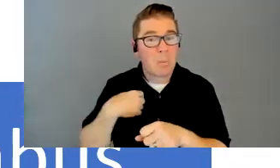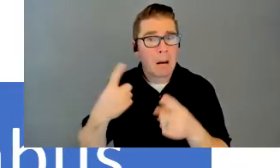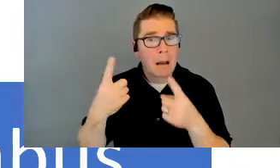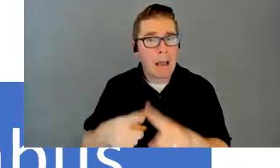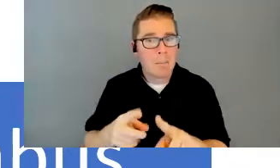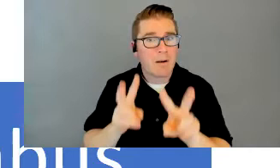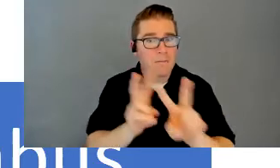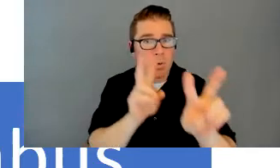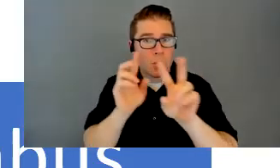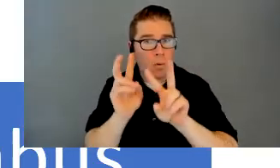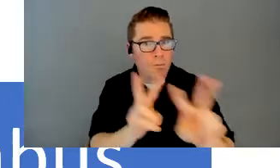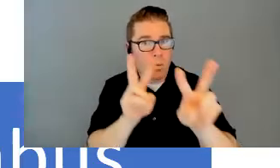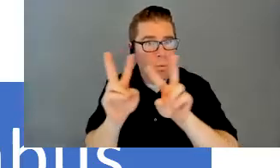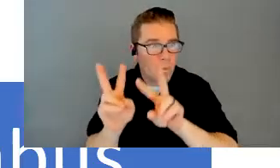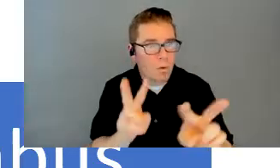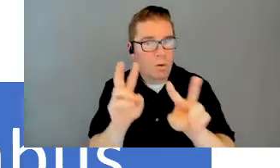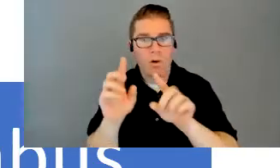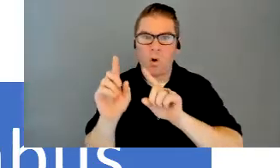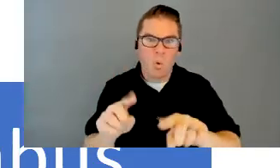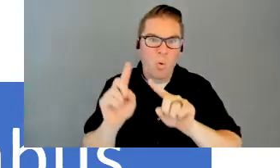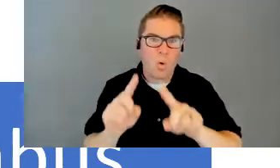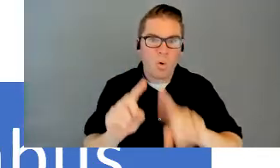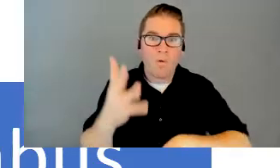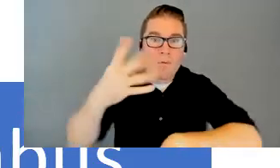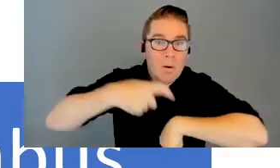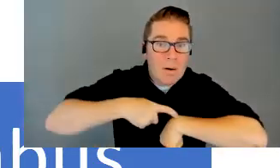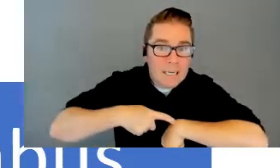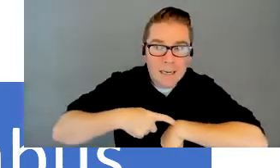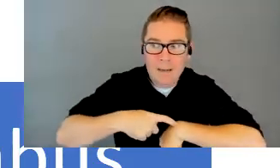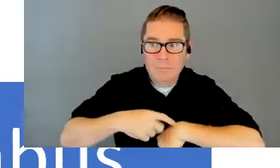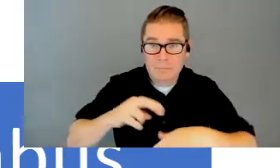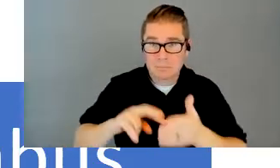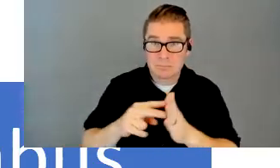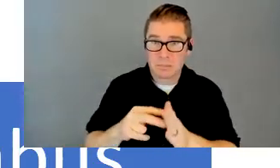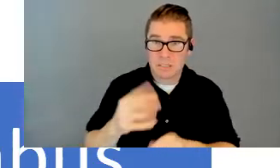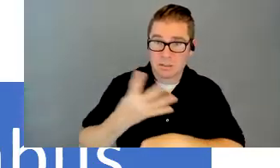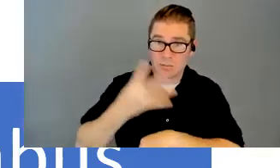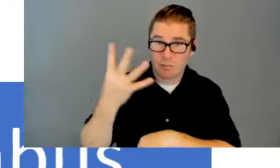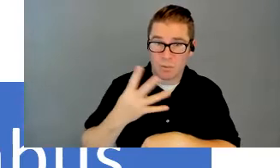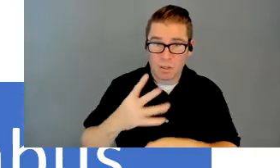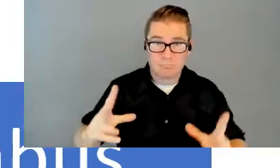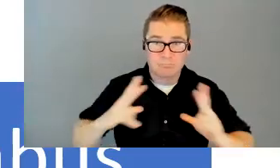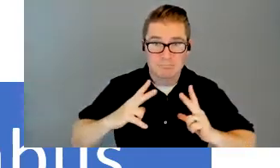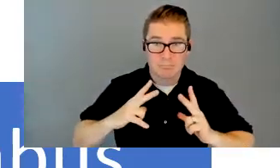I took four days off in one year, and they did not ask me for proof